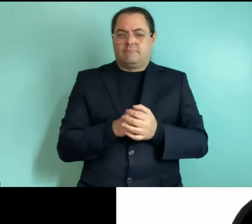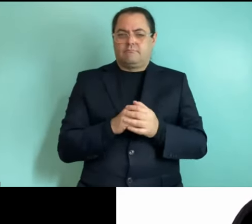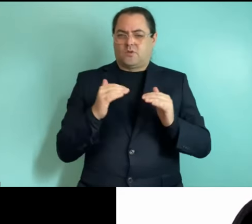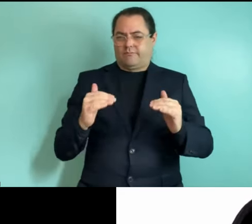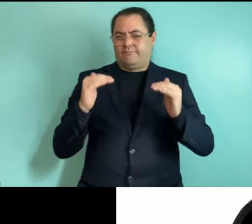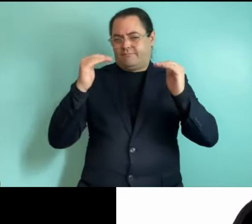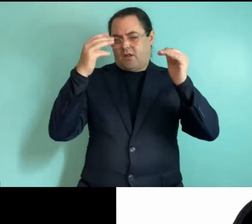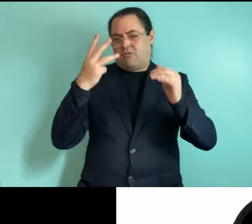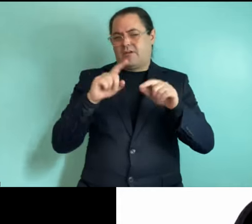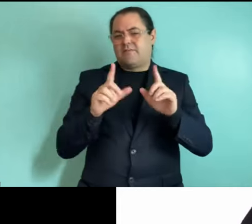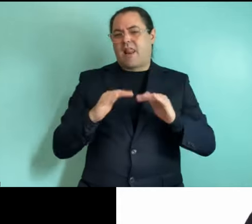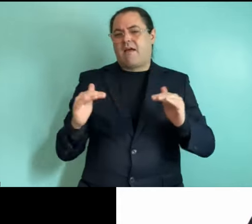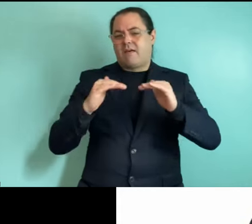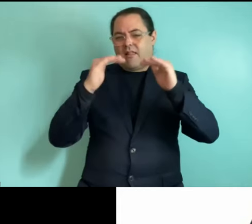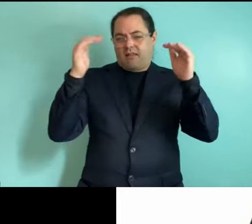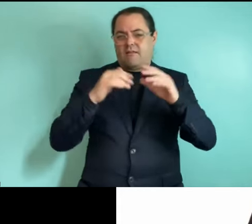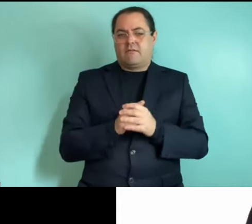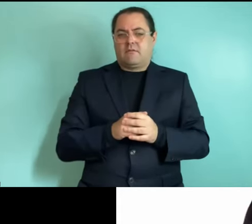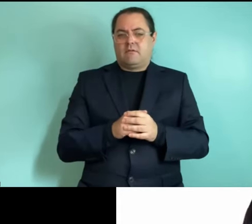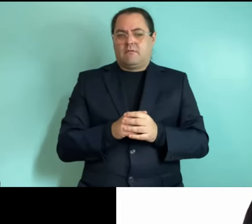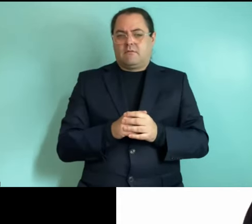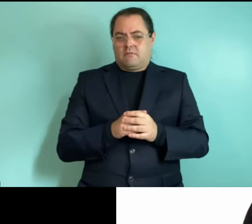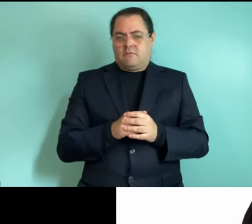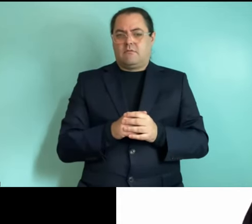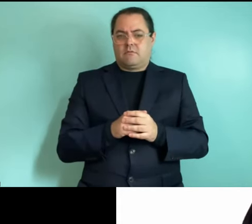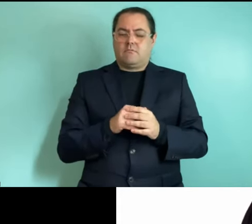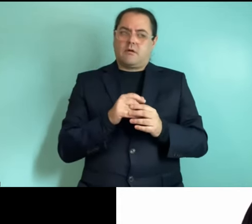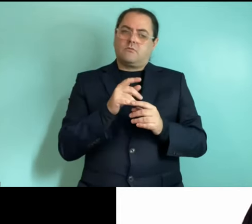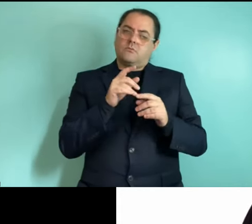some bitterness and never just 150 percent 12:20:53 of stuff from disabilities. So this